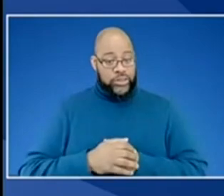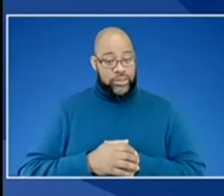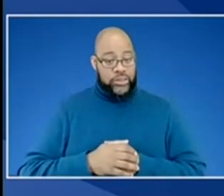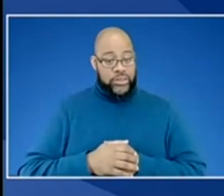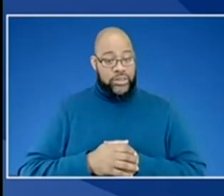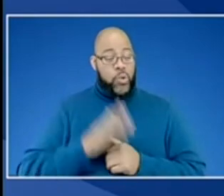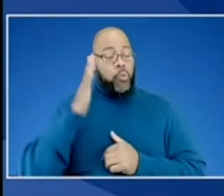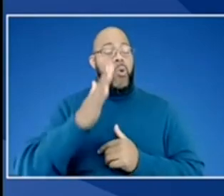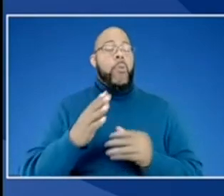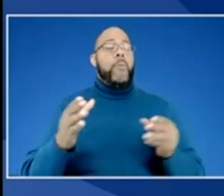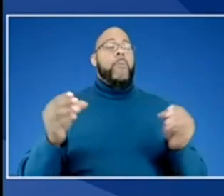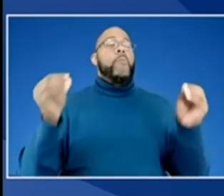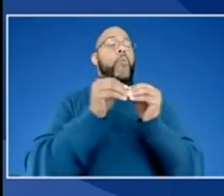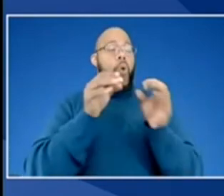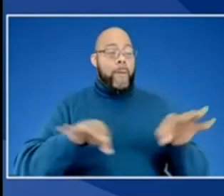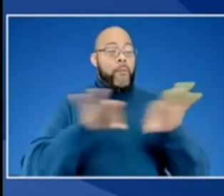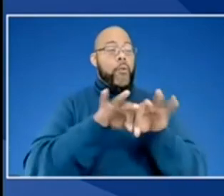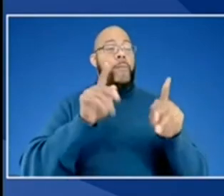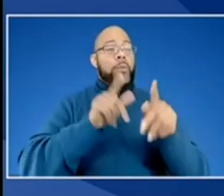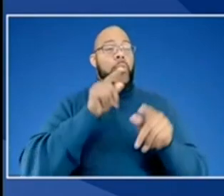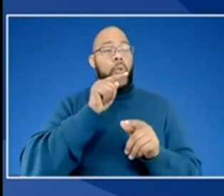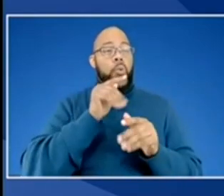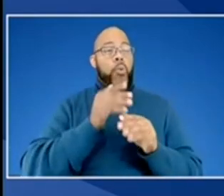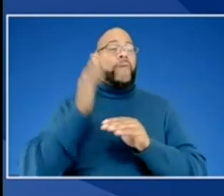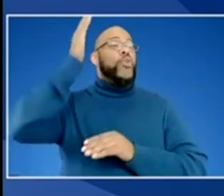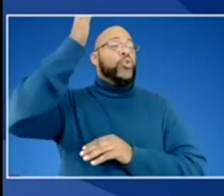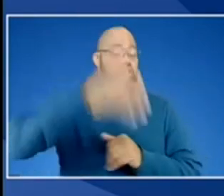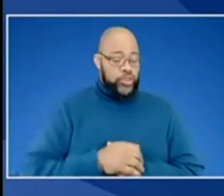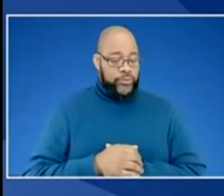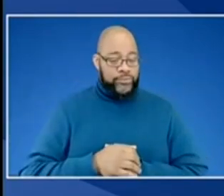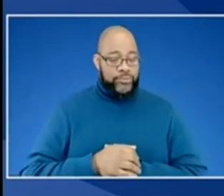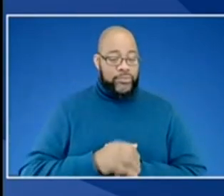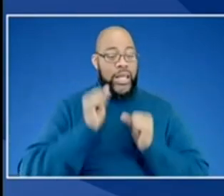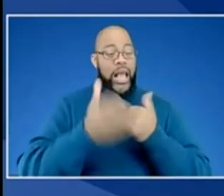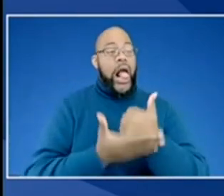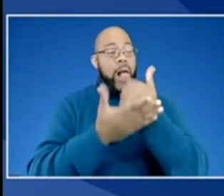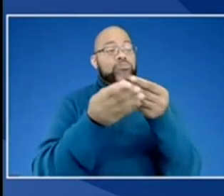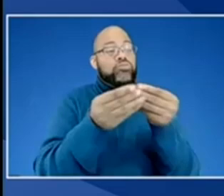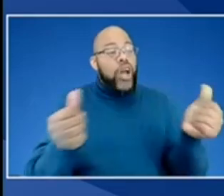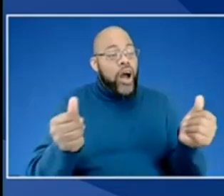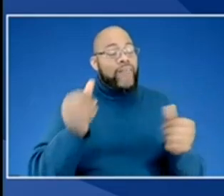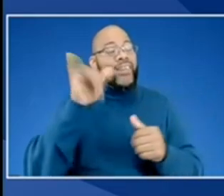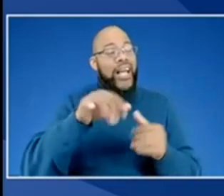more important to those who follow. You can help alleviate that crisis by